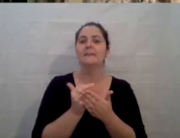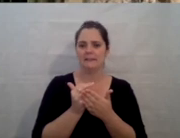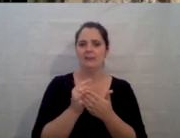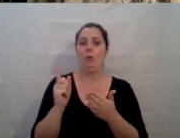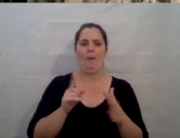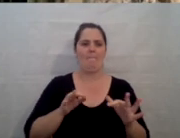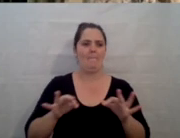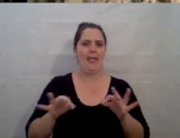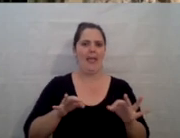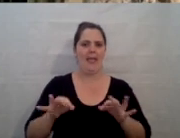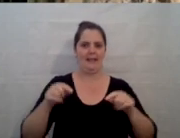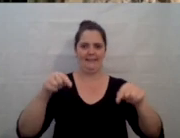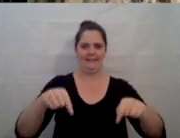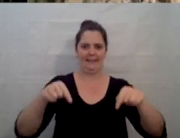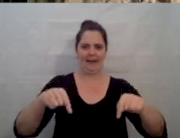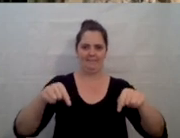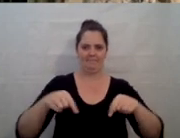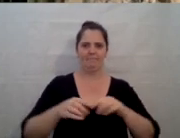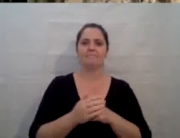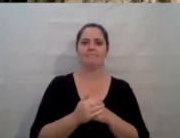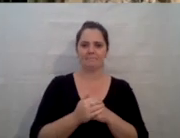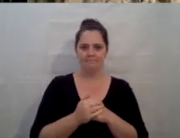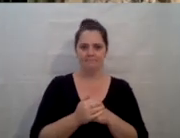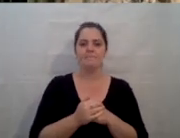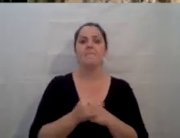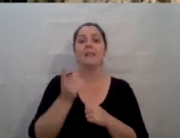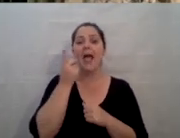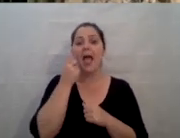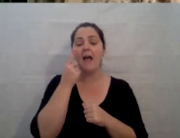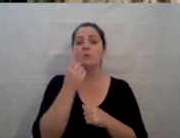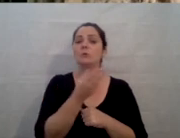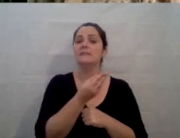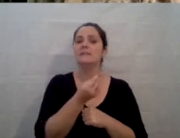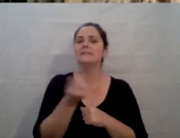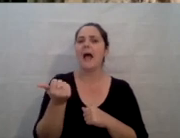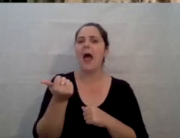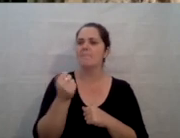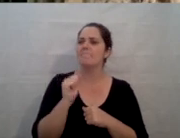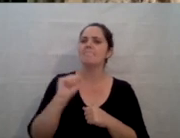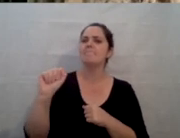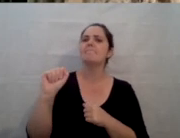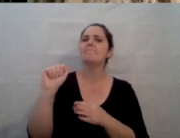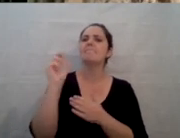form and theatre of life drawing, and then look at some drawings from the QAGOMA Collection that illustrate this history of life drawing.